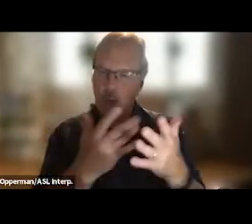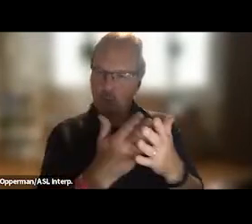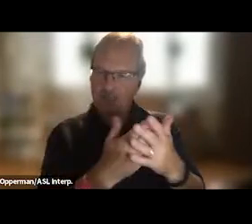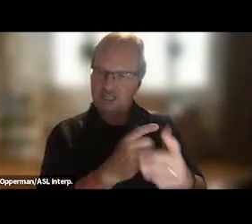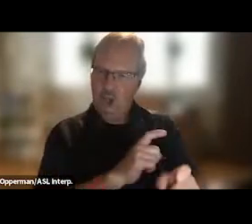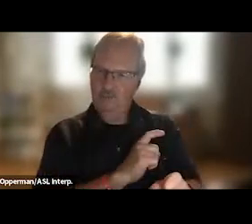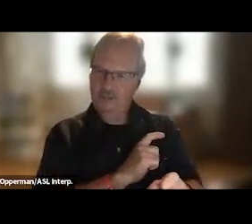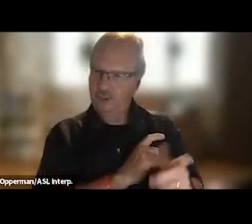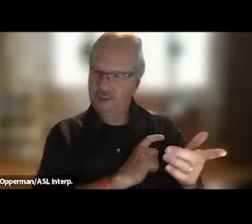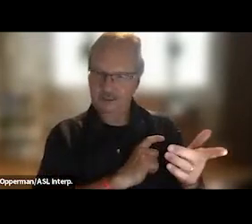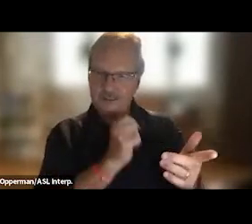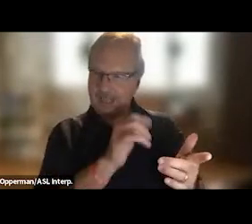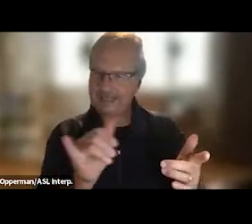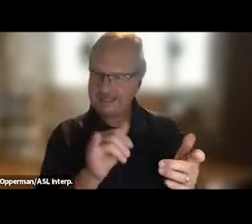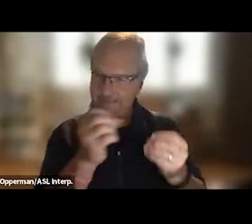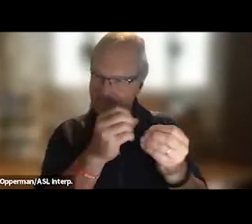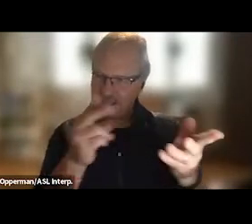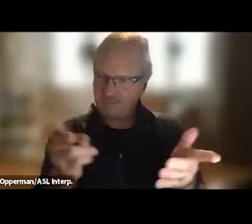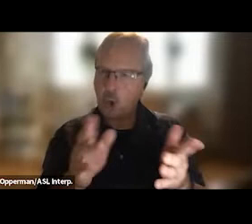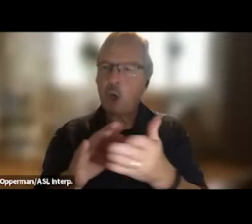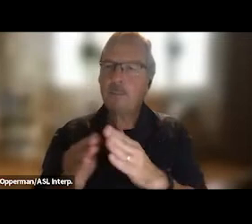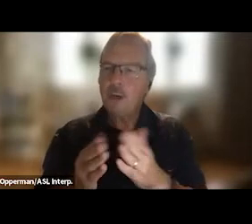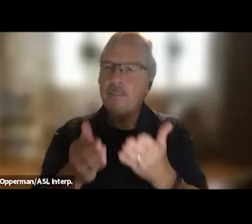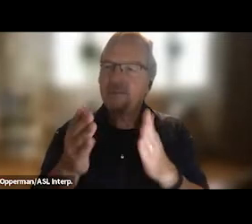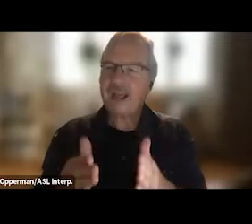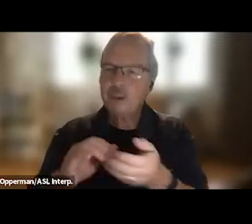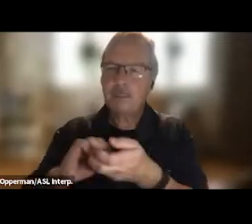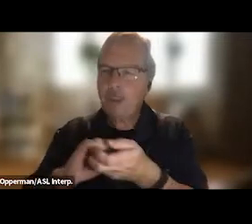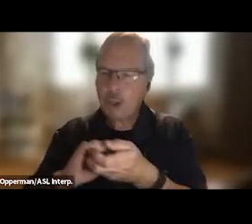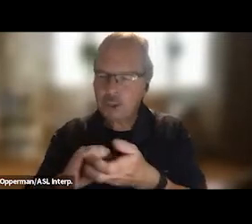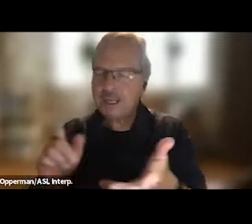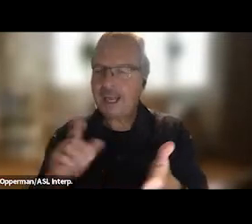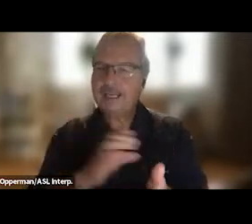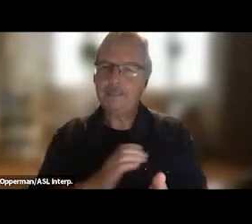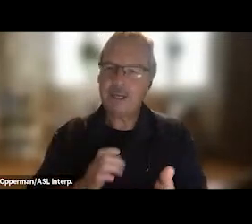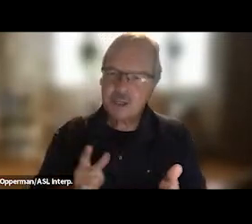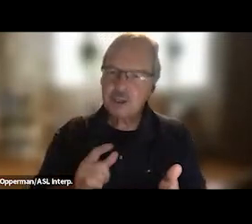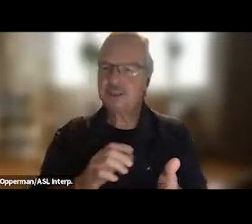It's not the same message for our community providers and our partners and our commissioners and our county leadership.